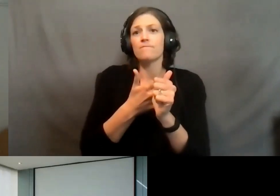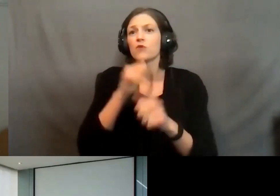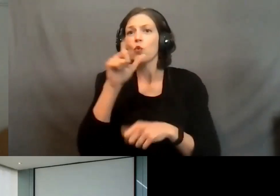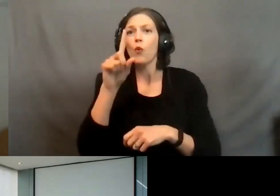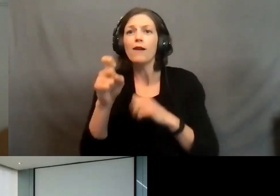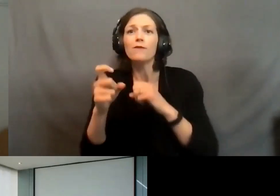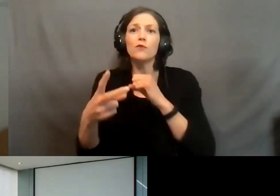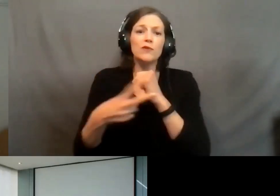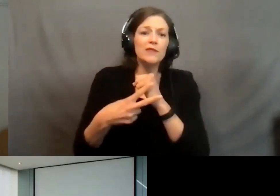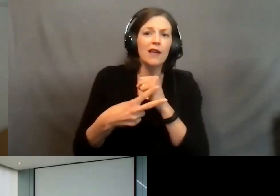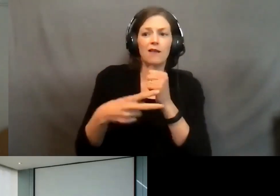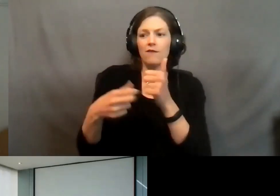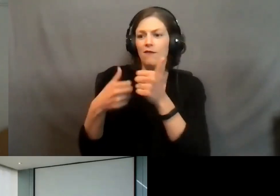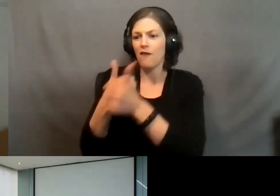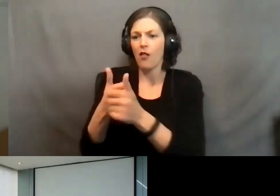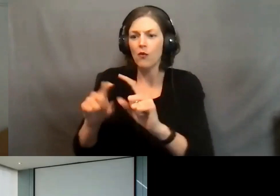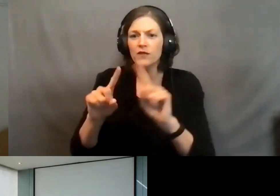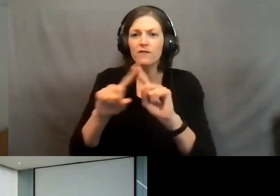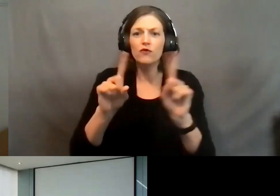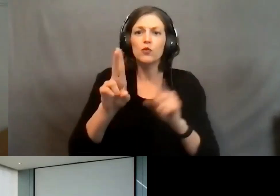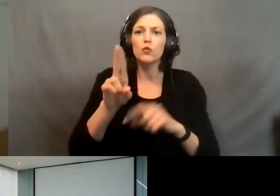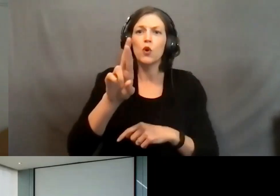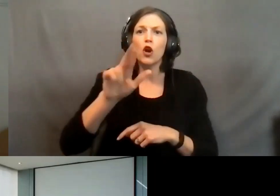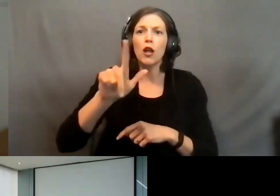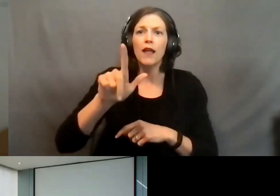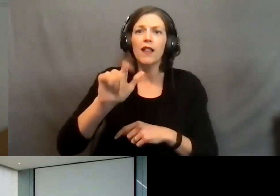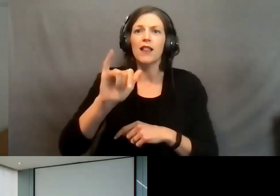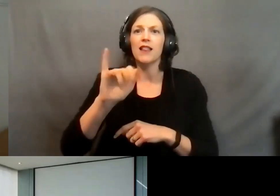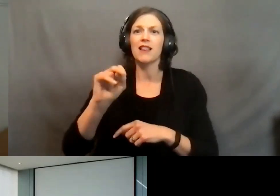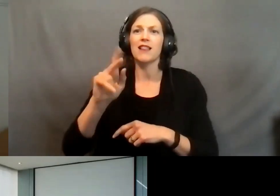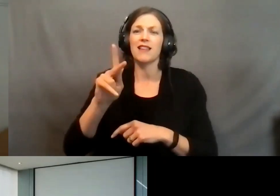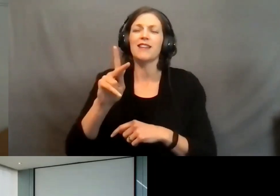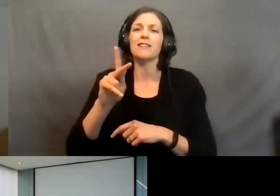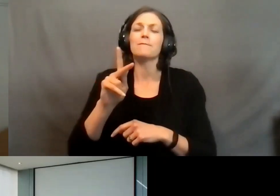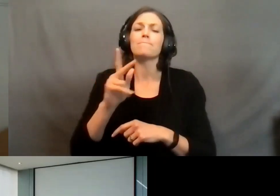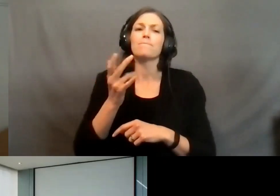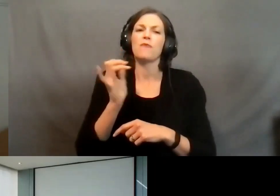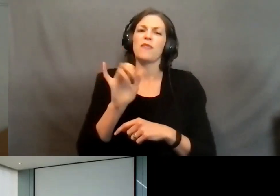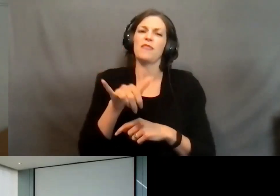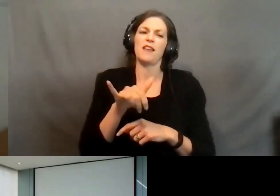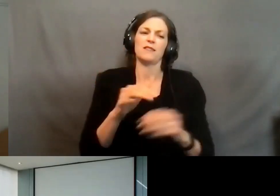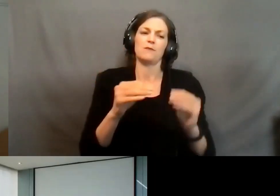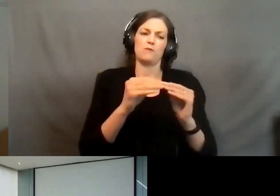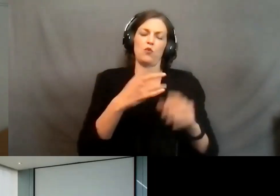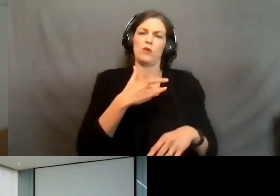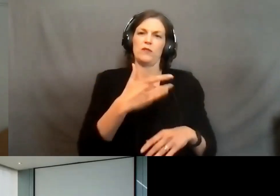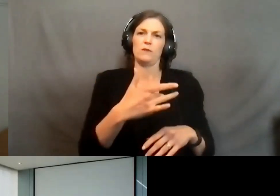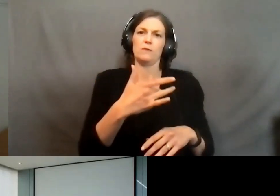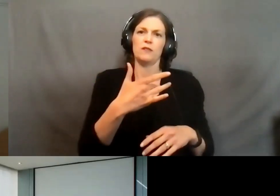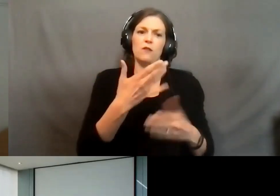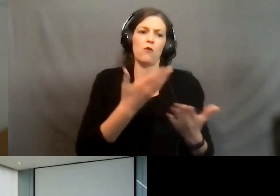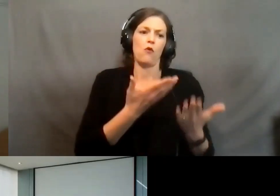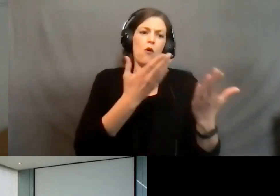12:05:39 URLs . Classically offered effectively for one-off events